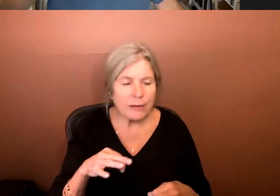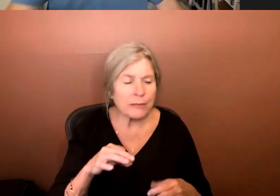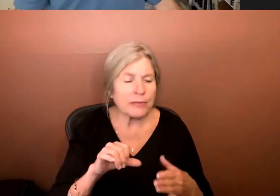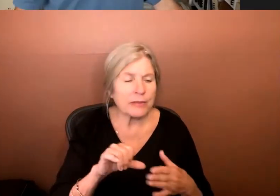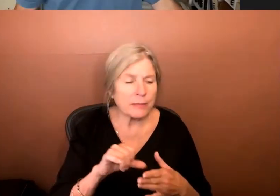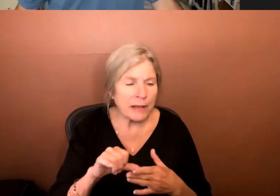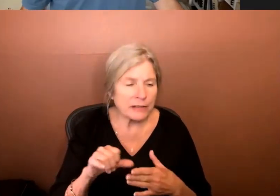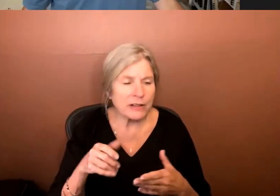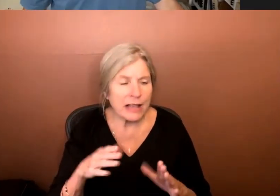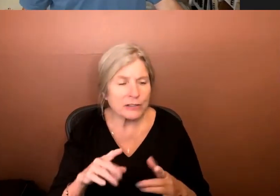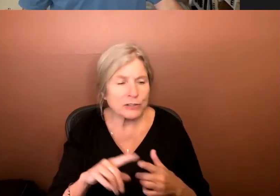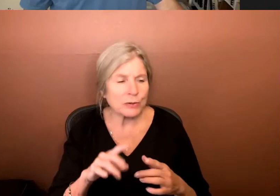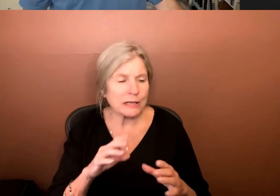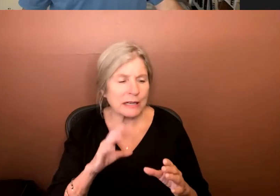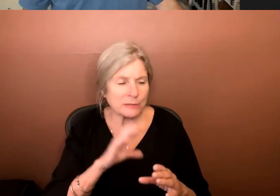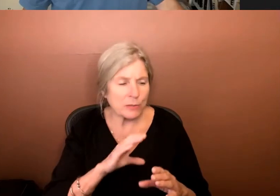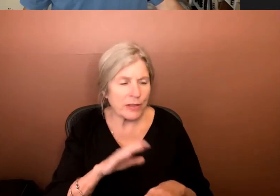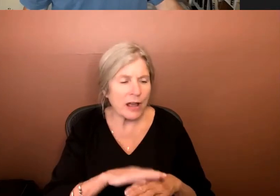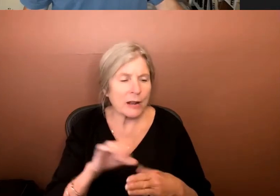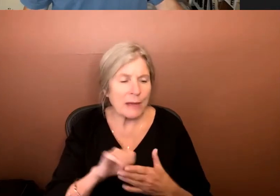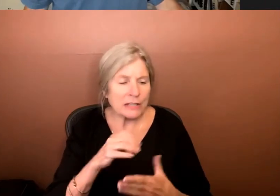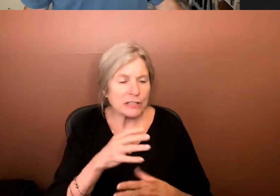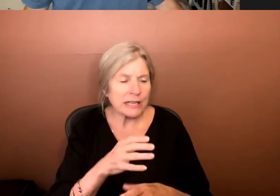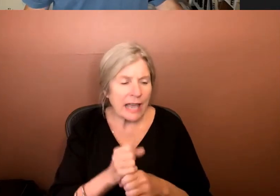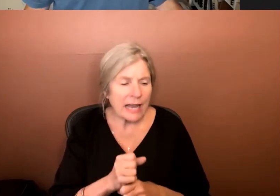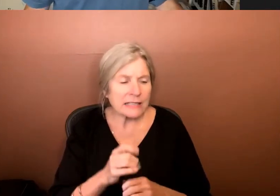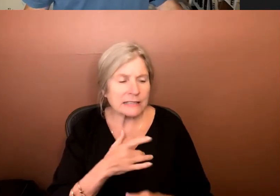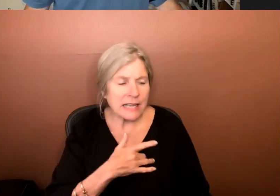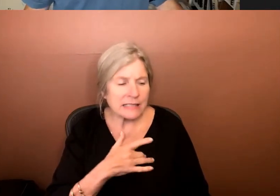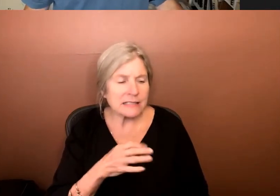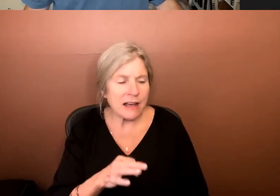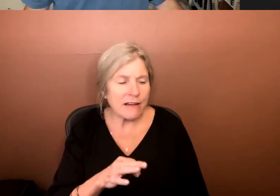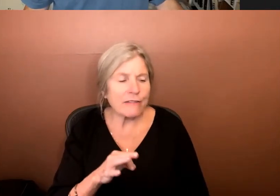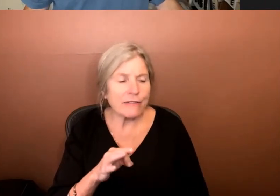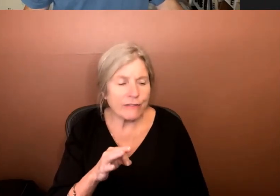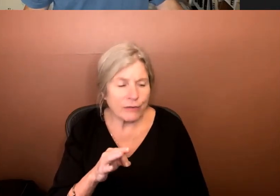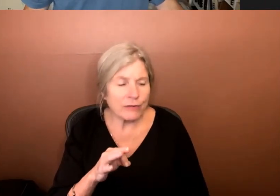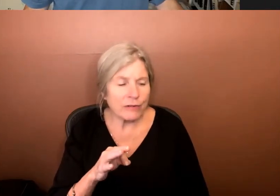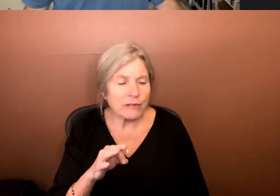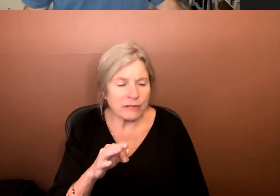to get a sense of what the layout of the page is